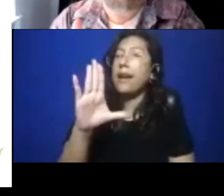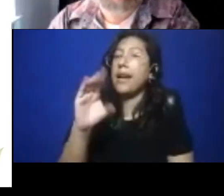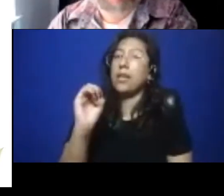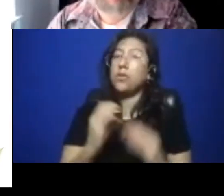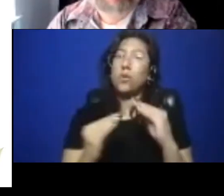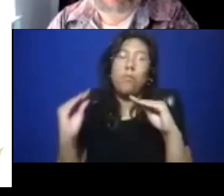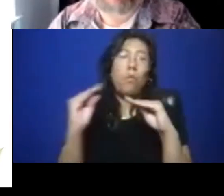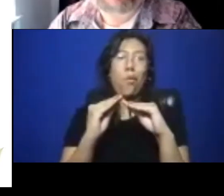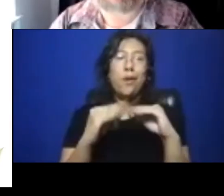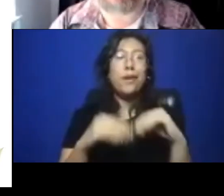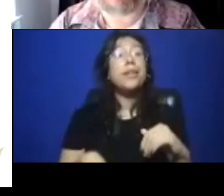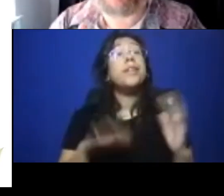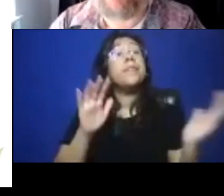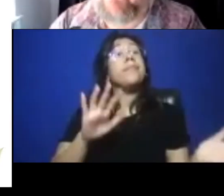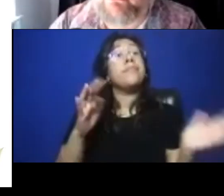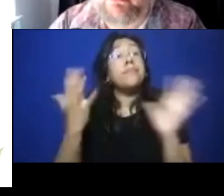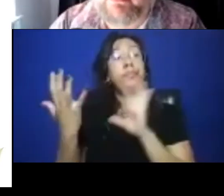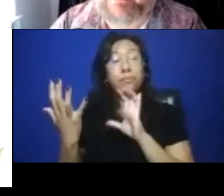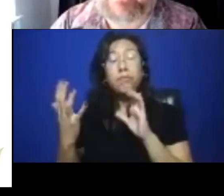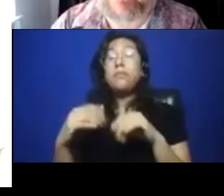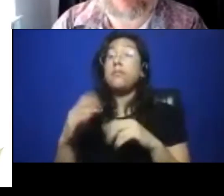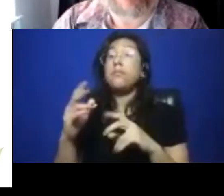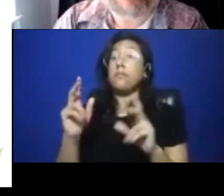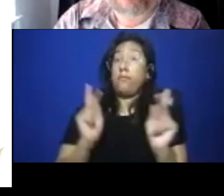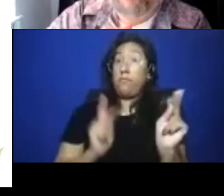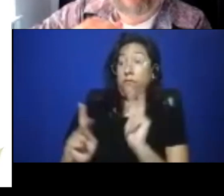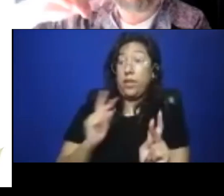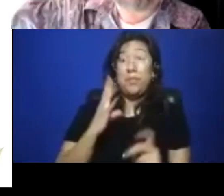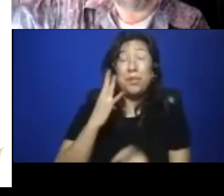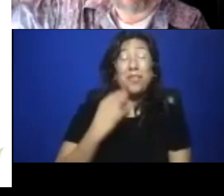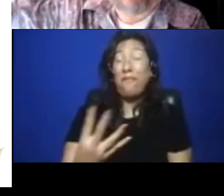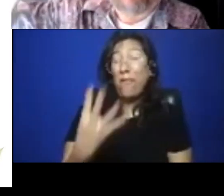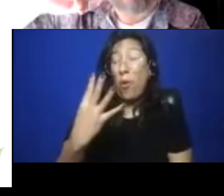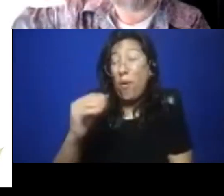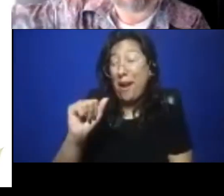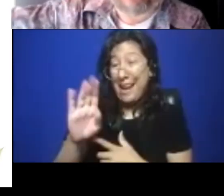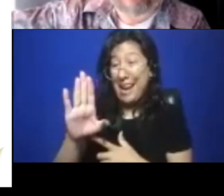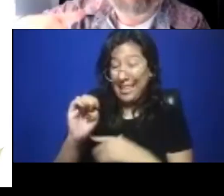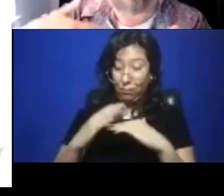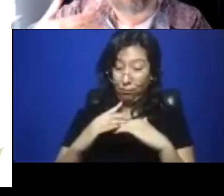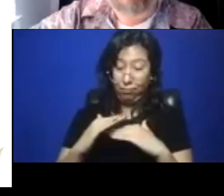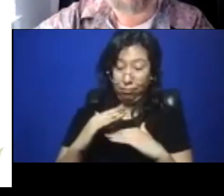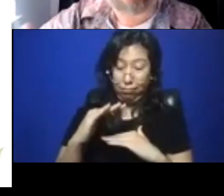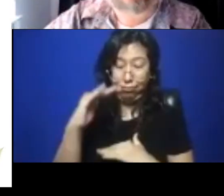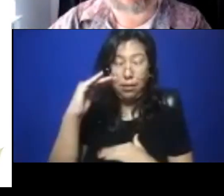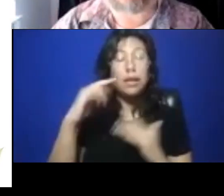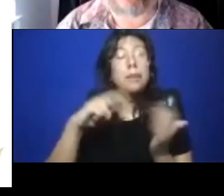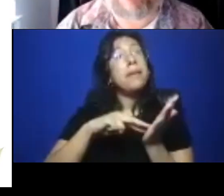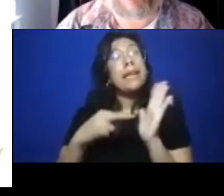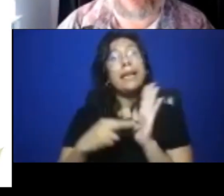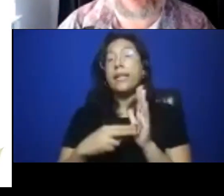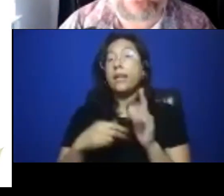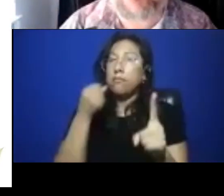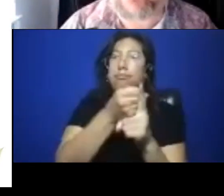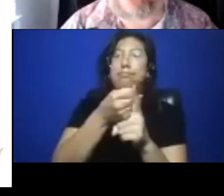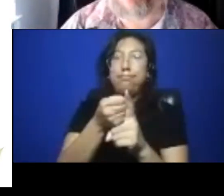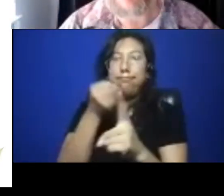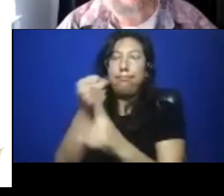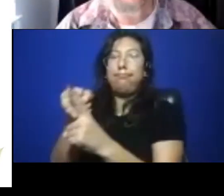When we look at folks who've experienced four ACEs. So getting up the level of more and more things that have happened in childhood,